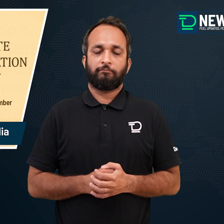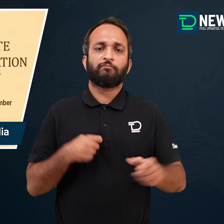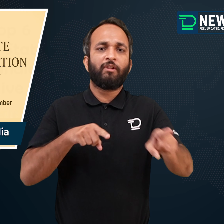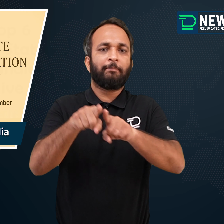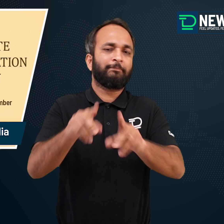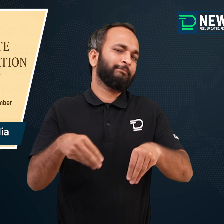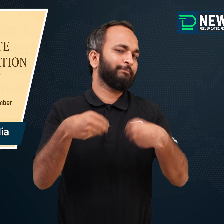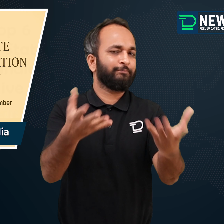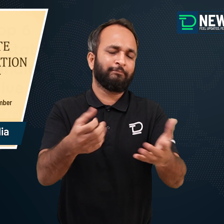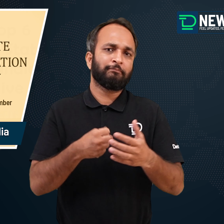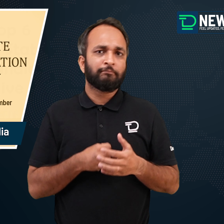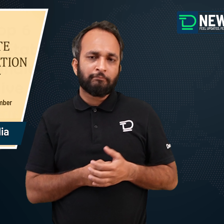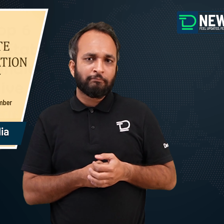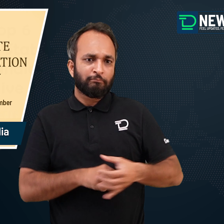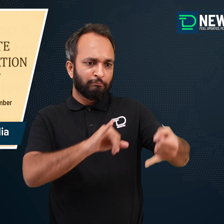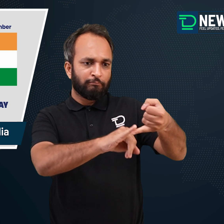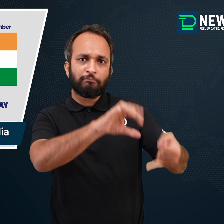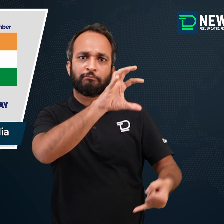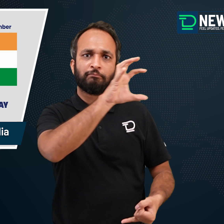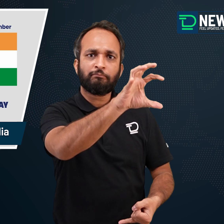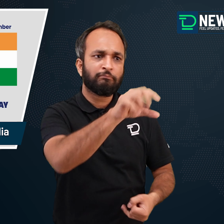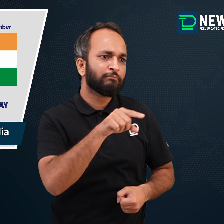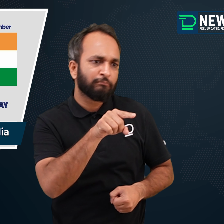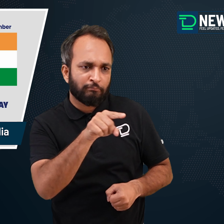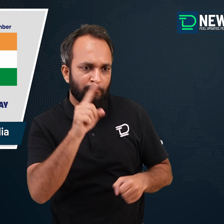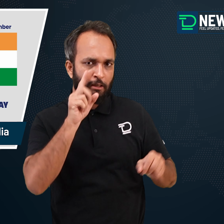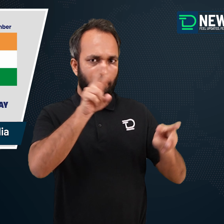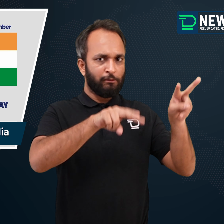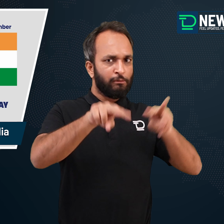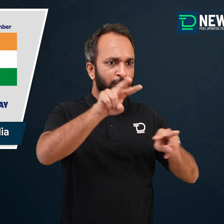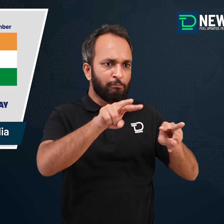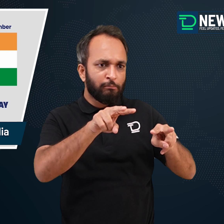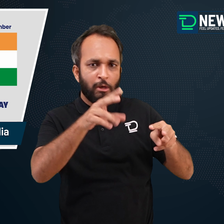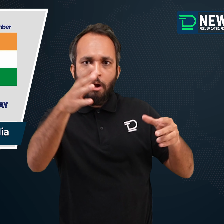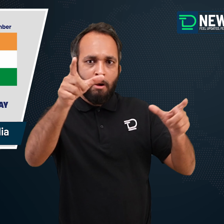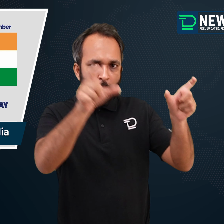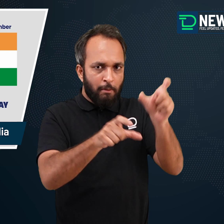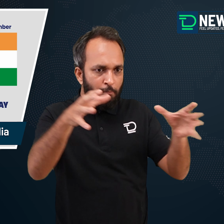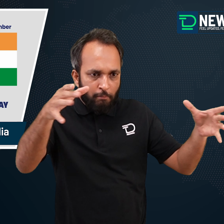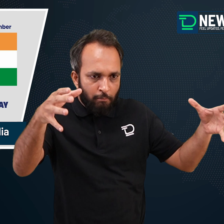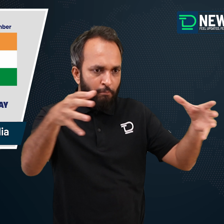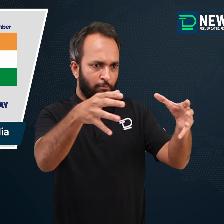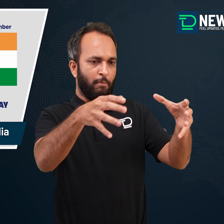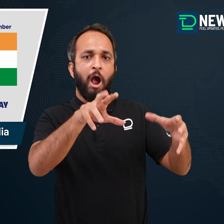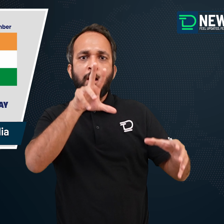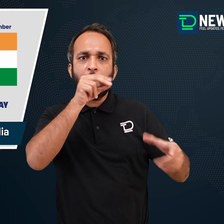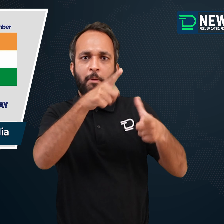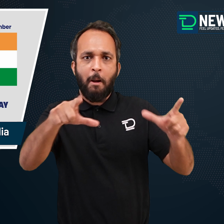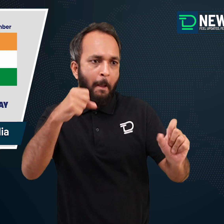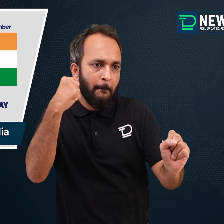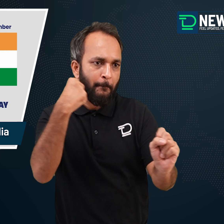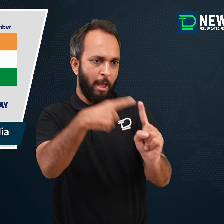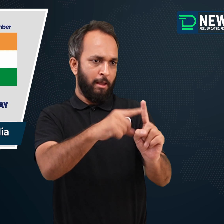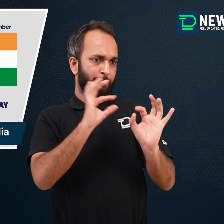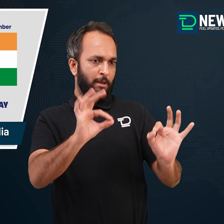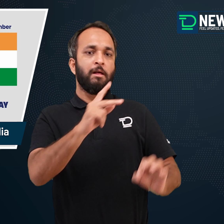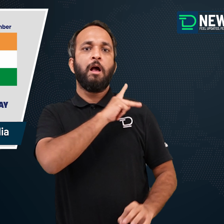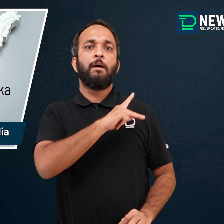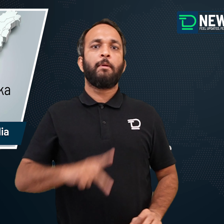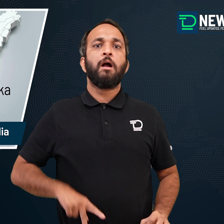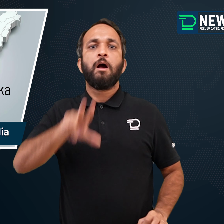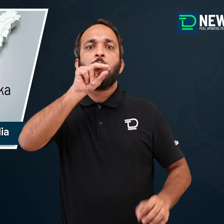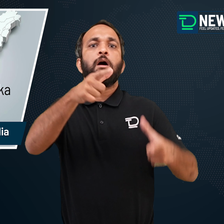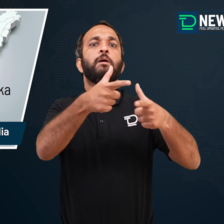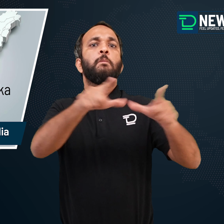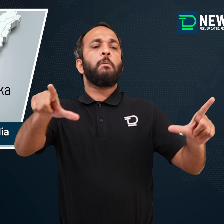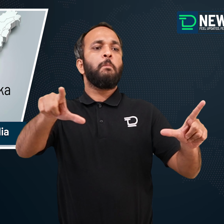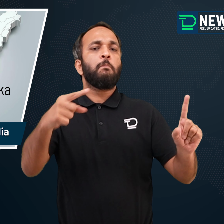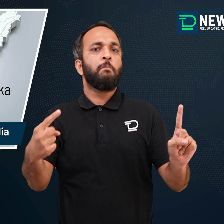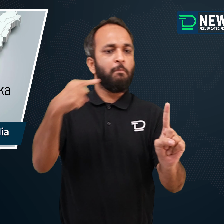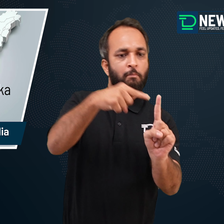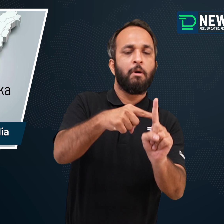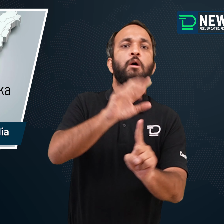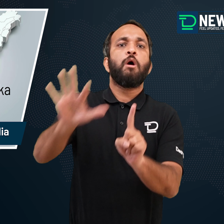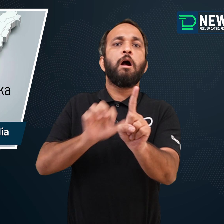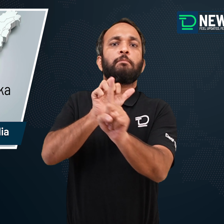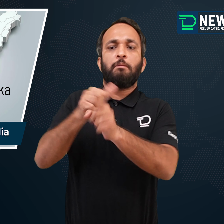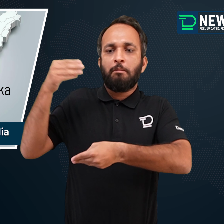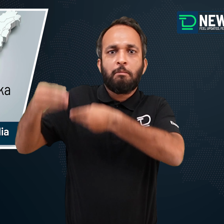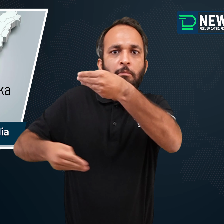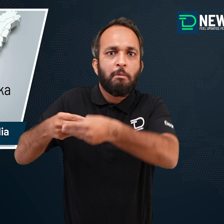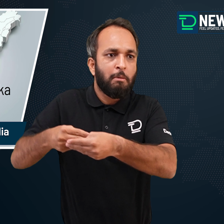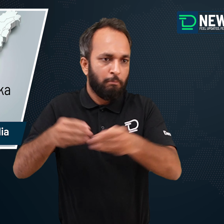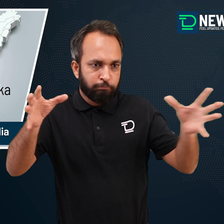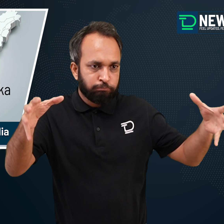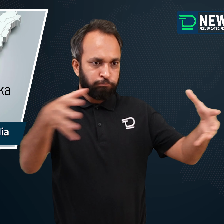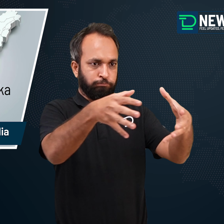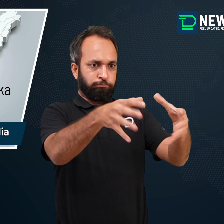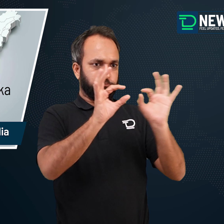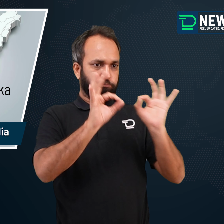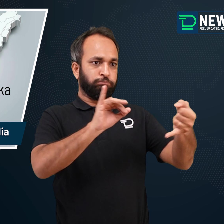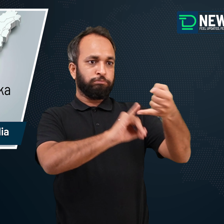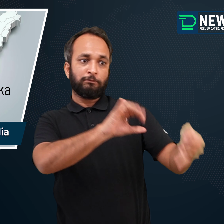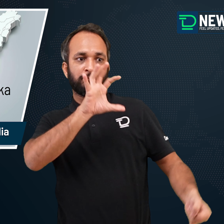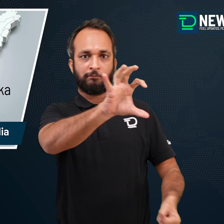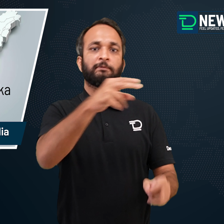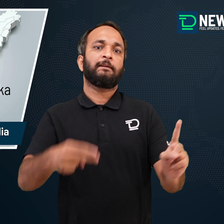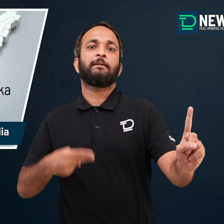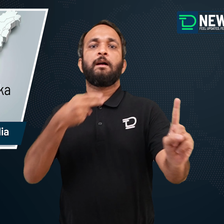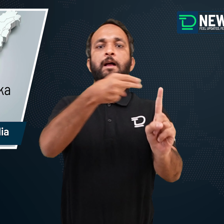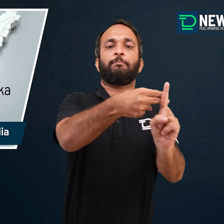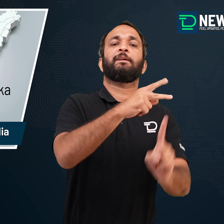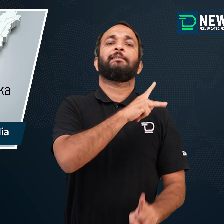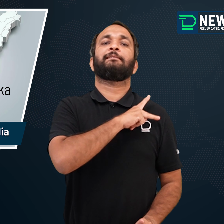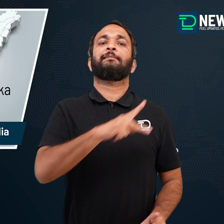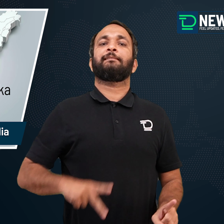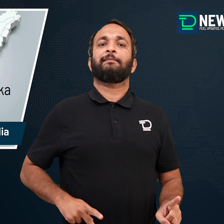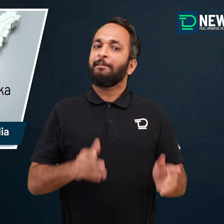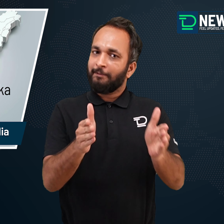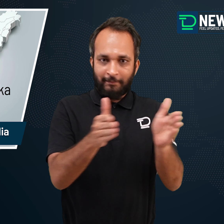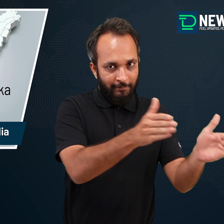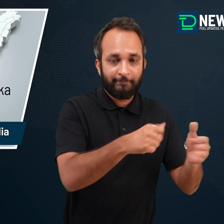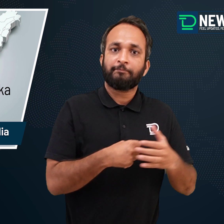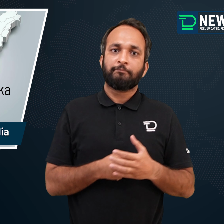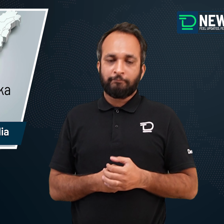For example, Karnataka was formed for Kannada speakers